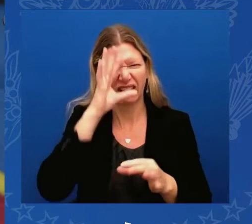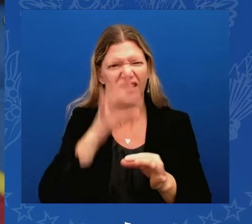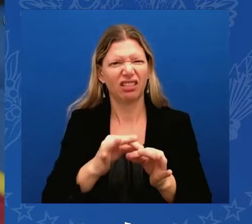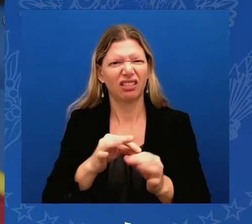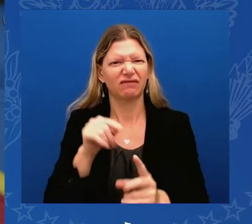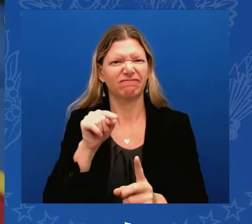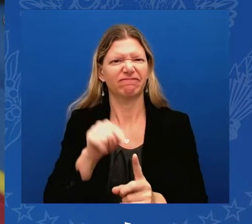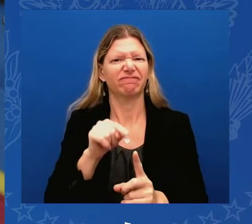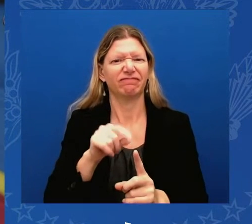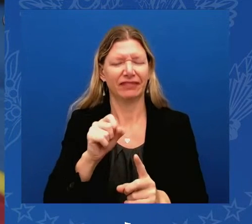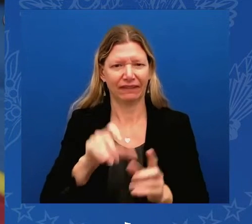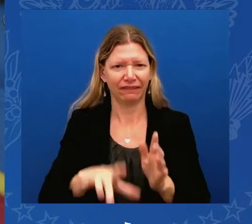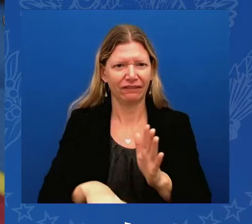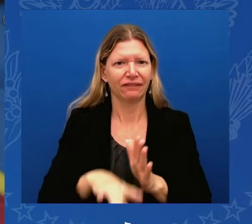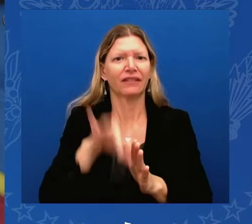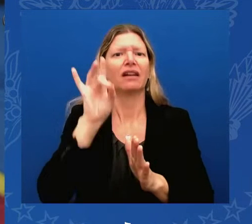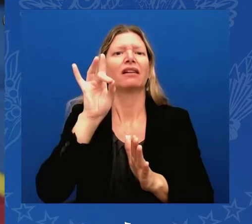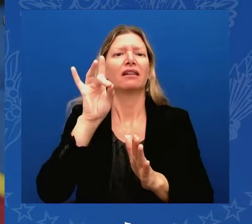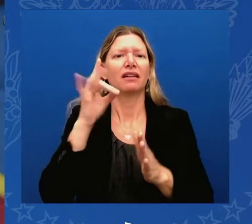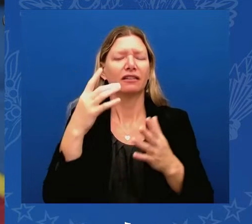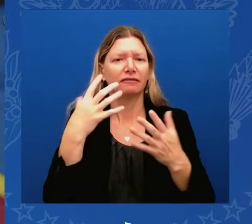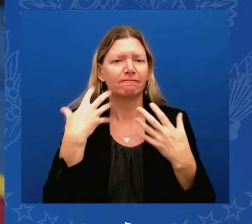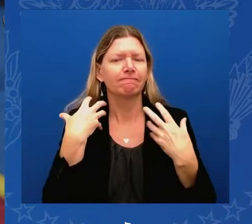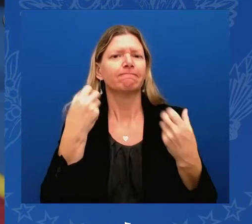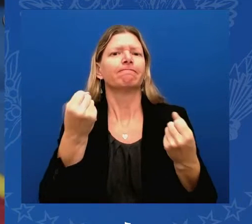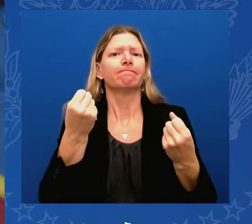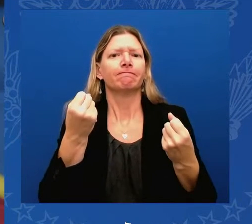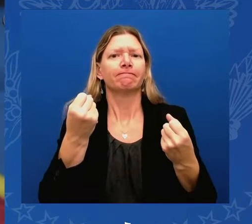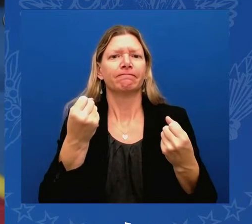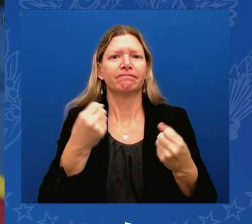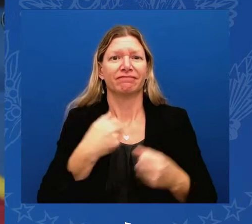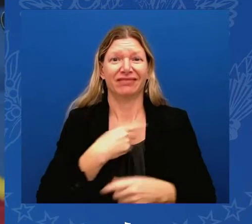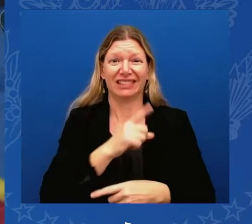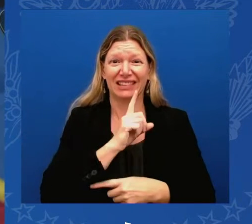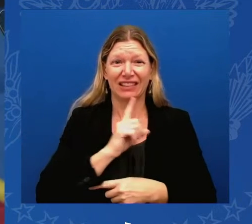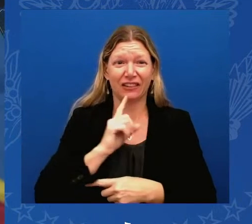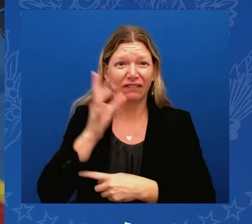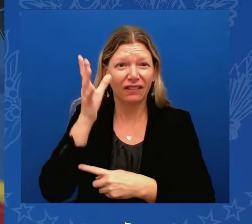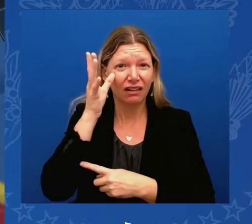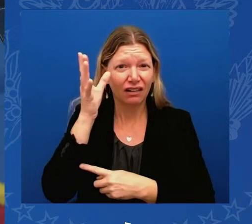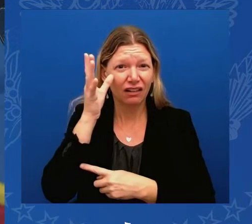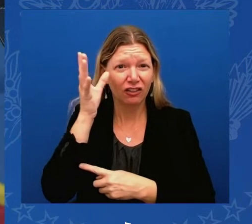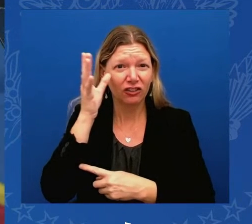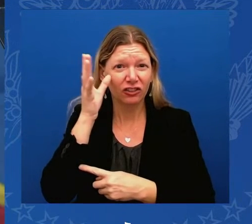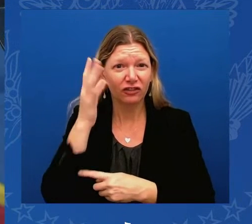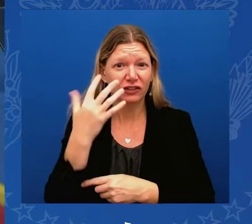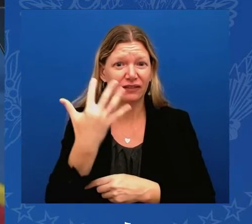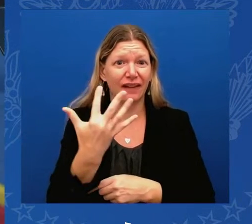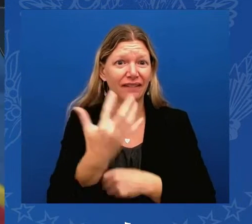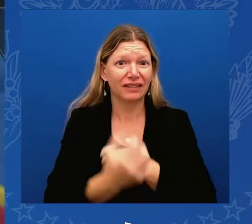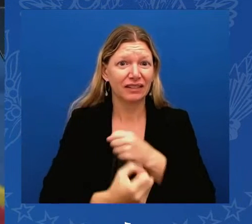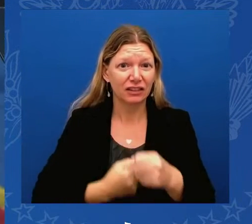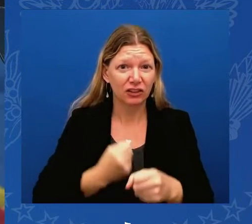I was a single father for five years -- No man deserves one great love, let alone two. My youngest brother,